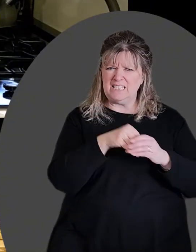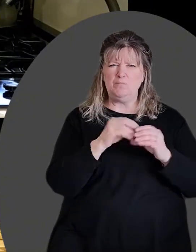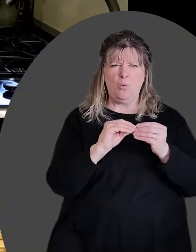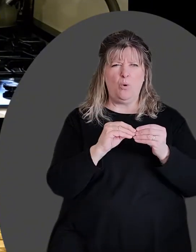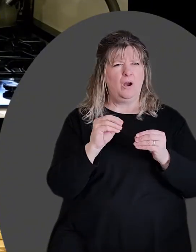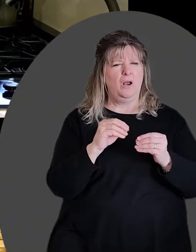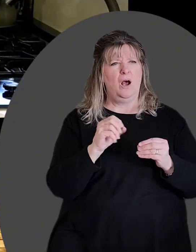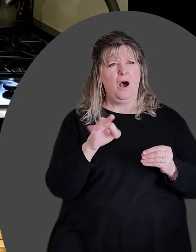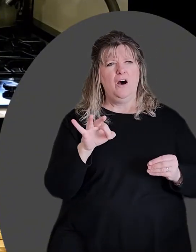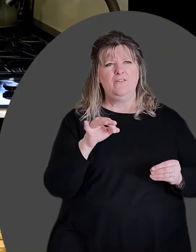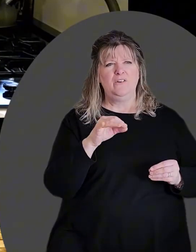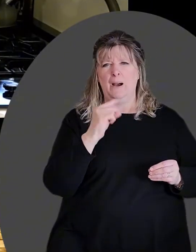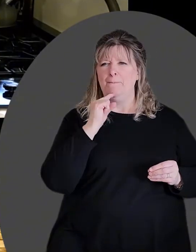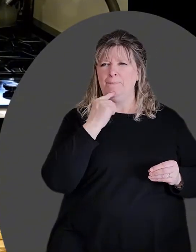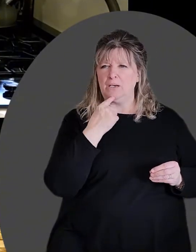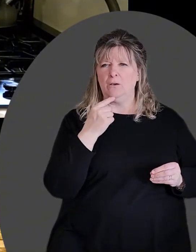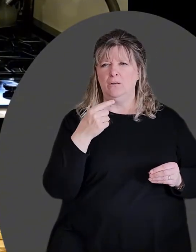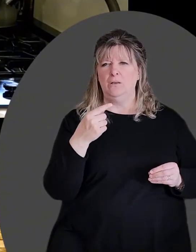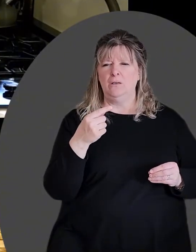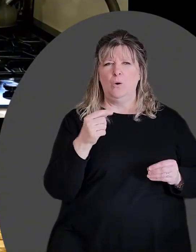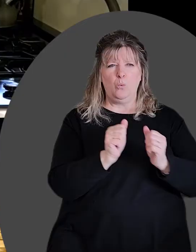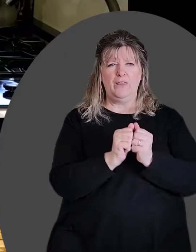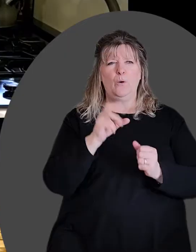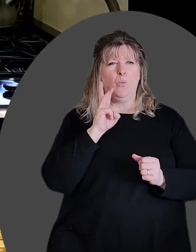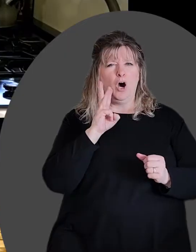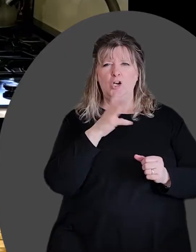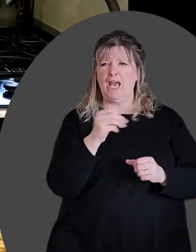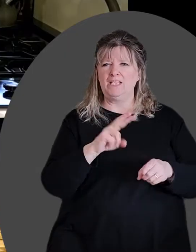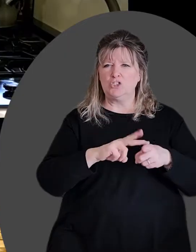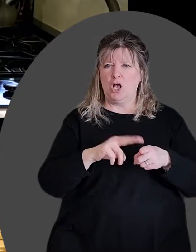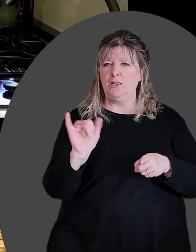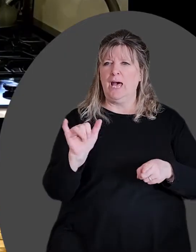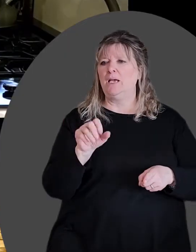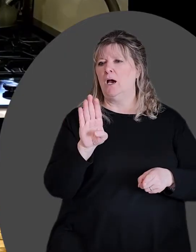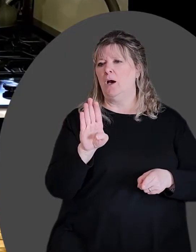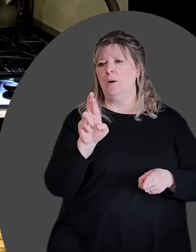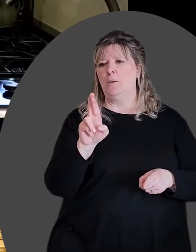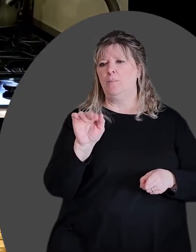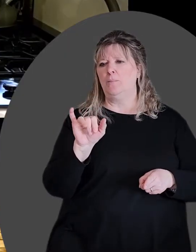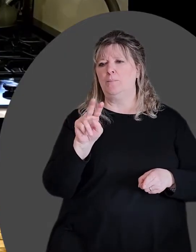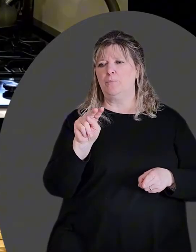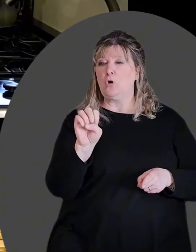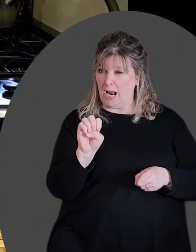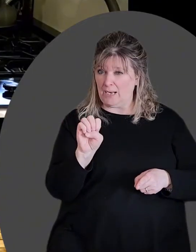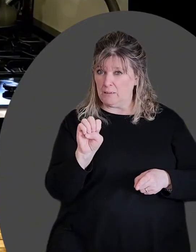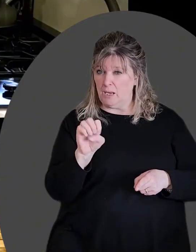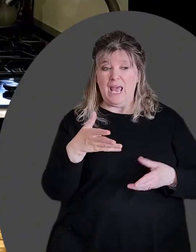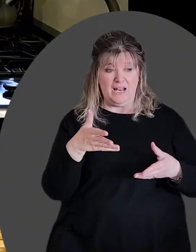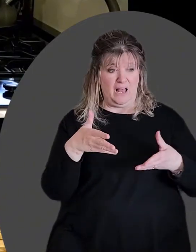with water and salt like a brine and let them sit in the water and salt